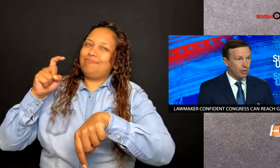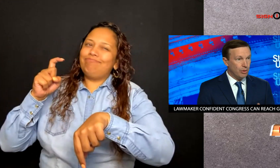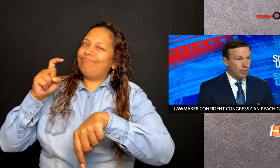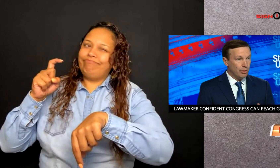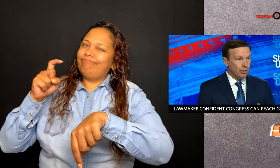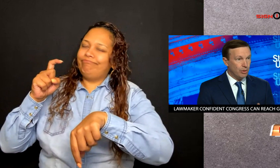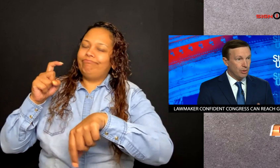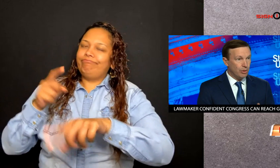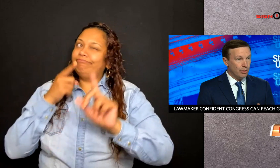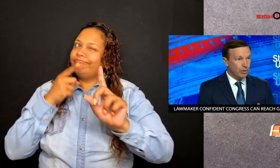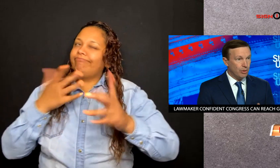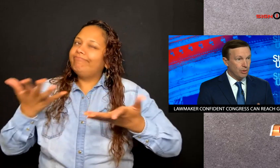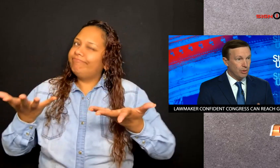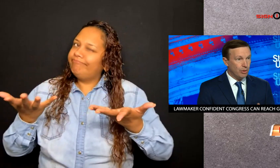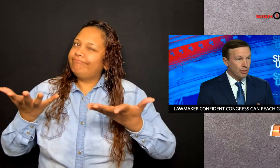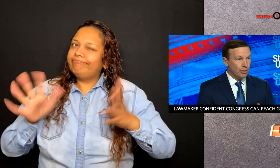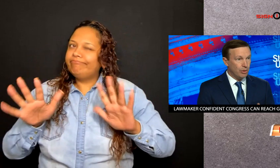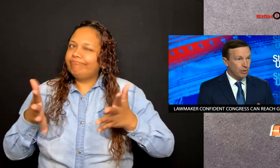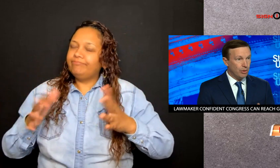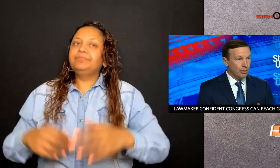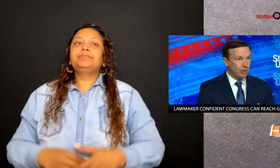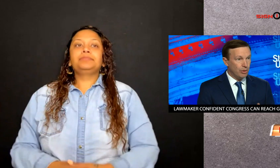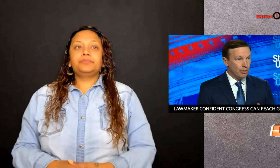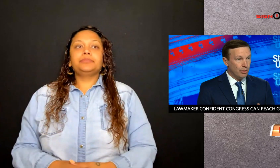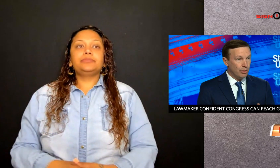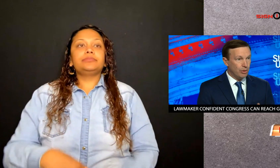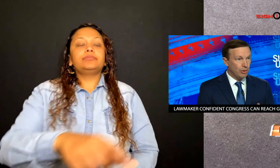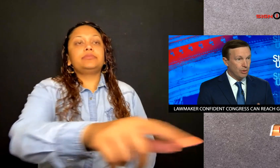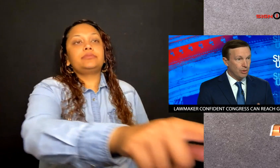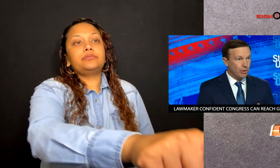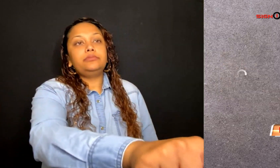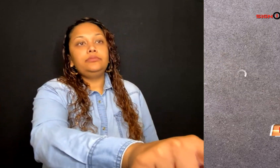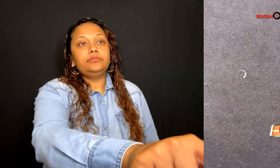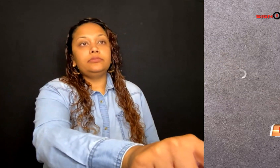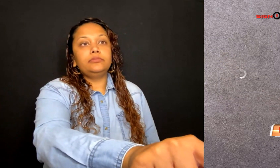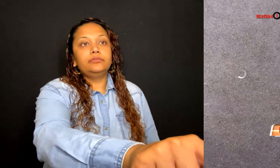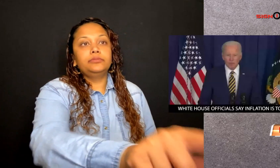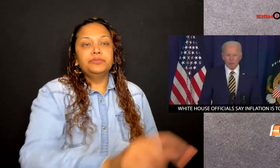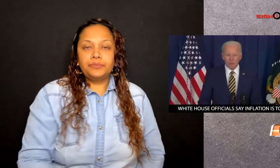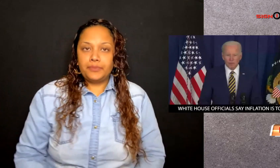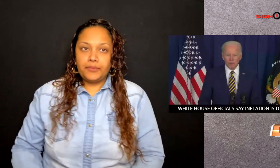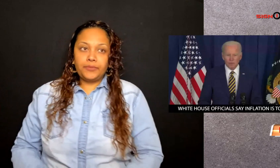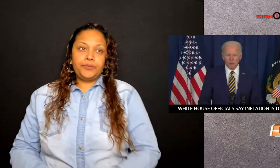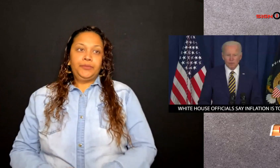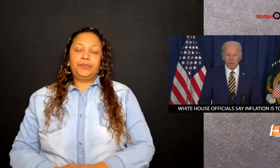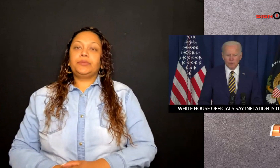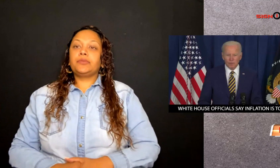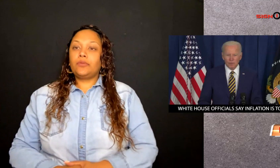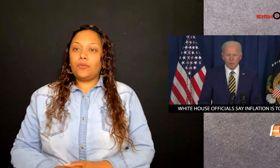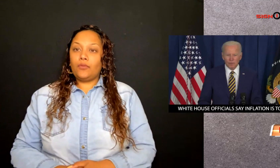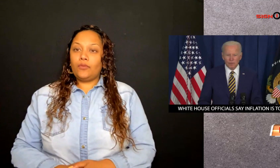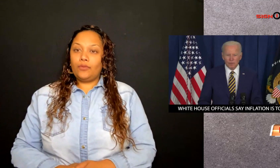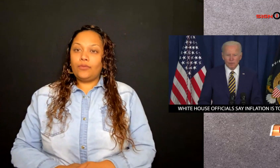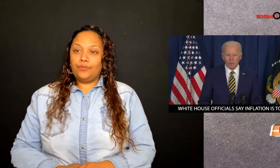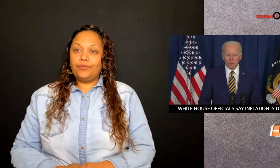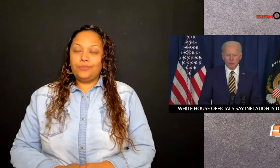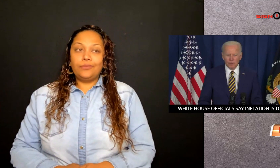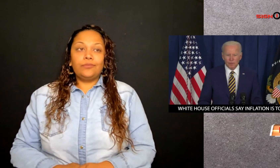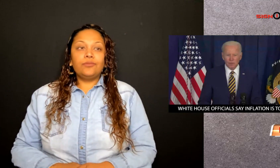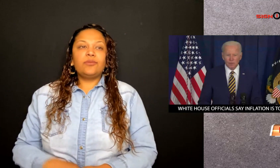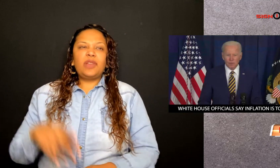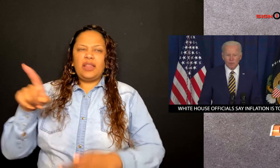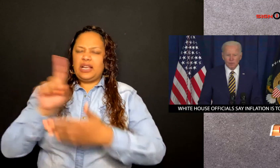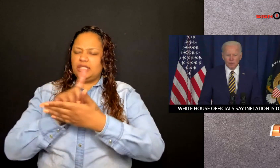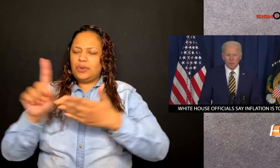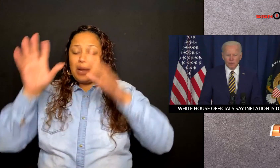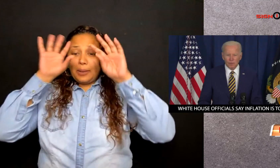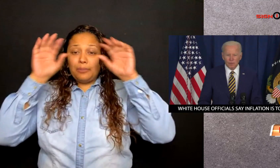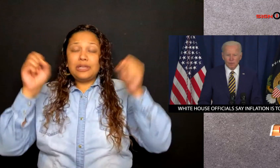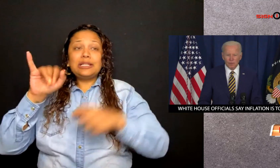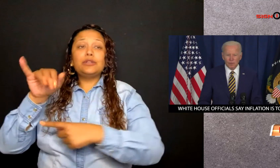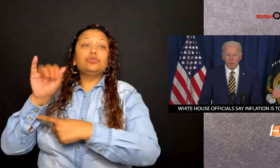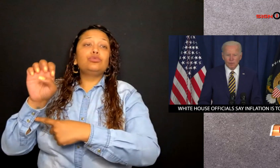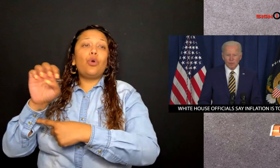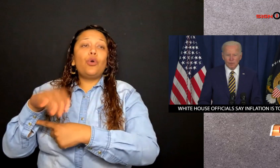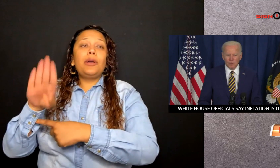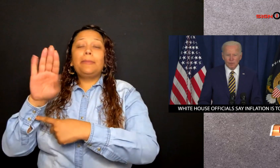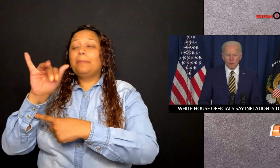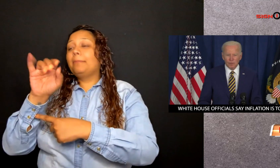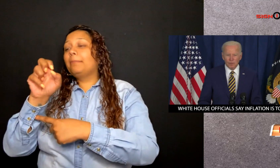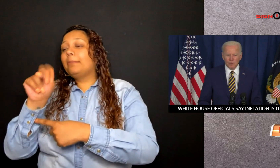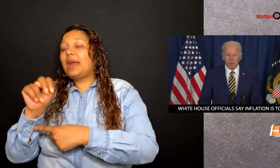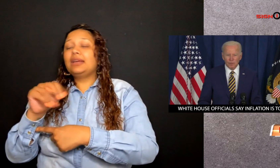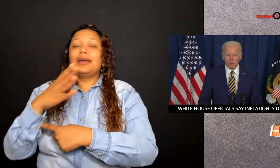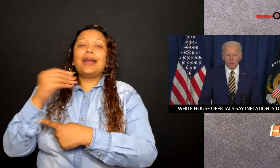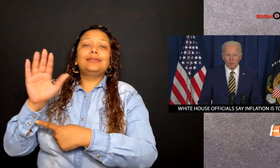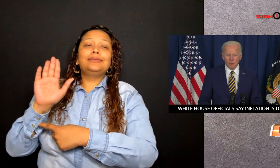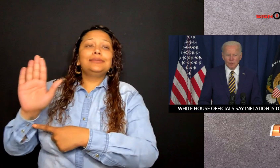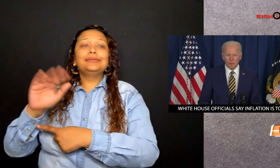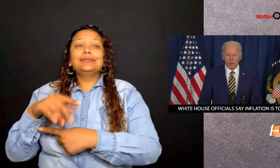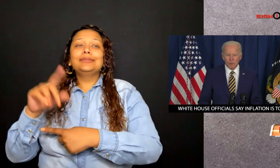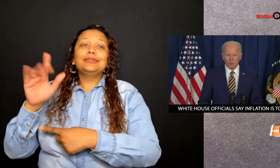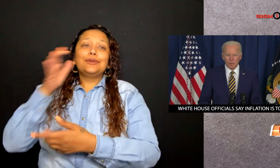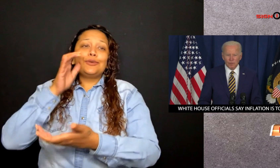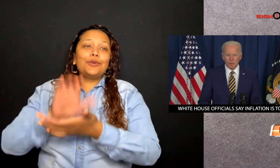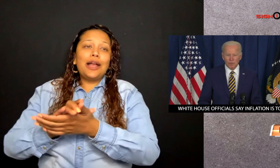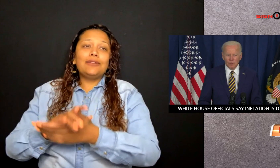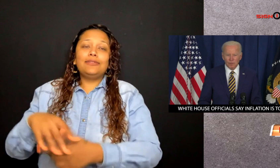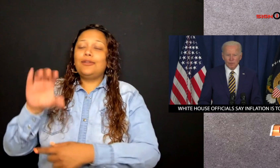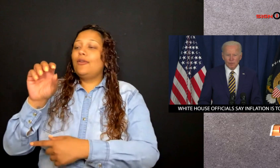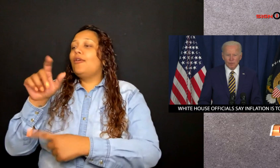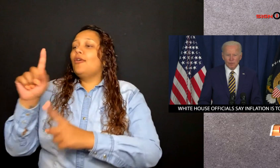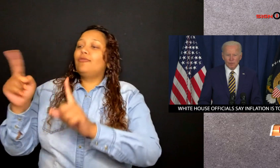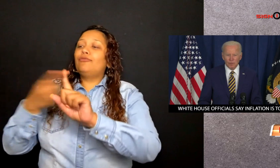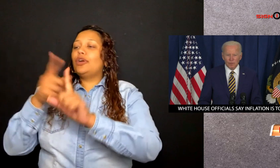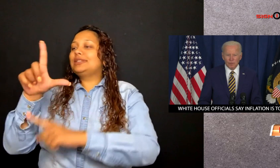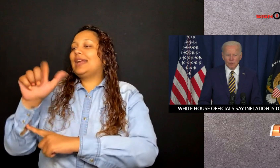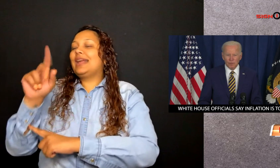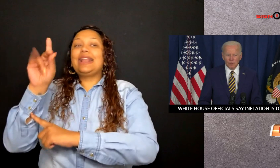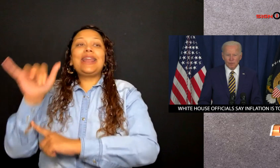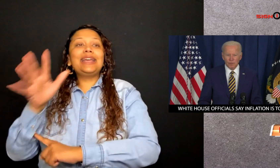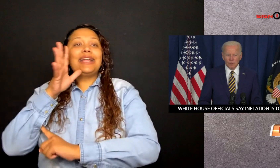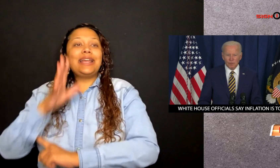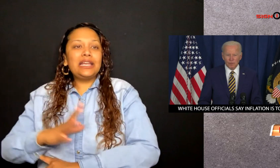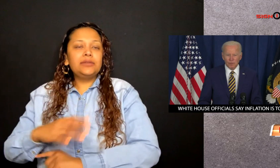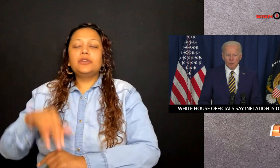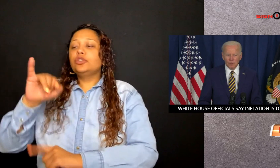timeline can be achieved